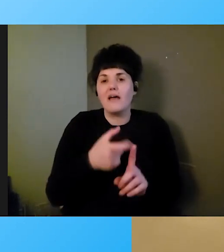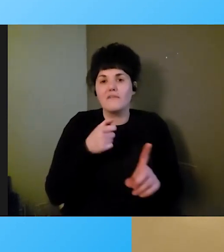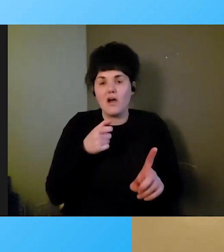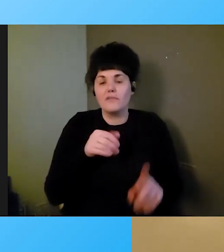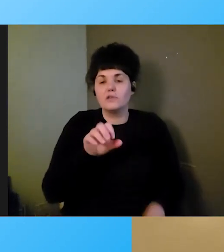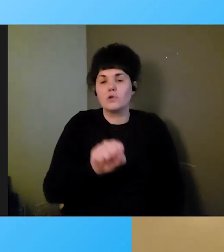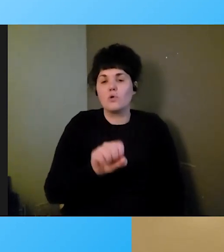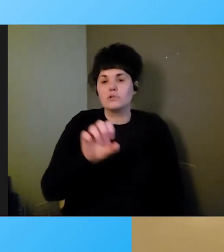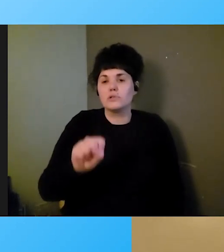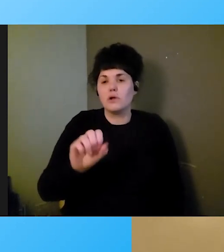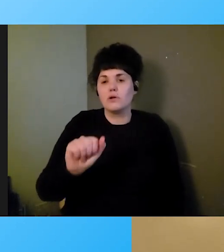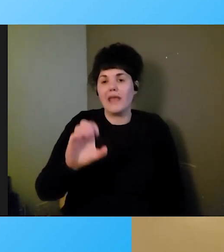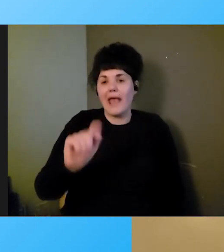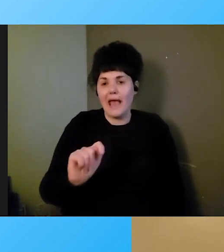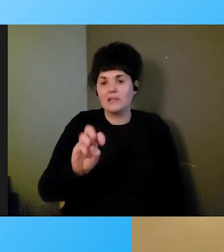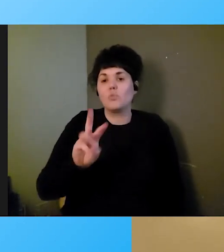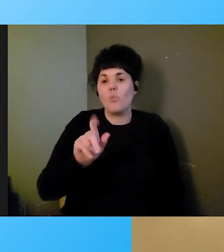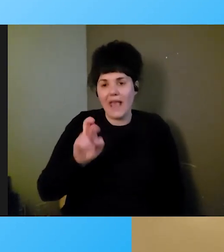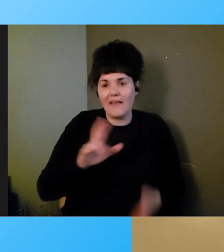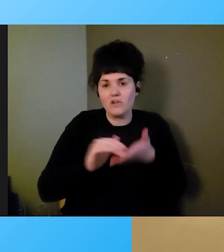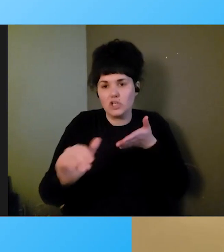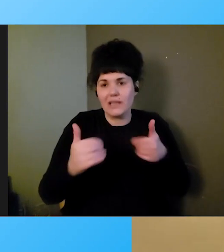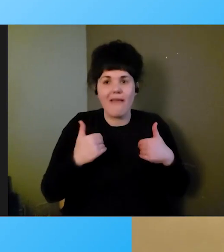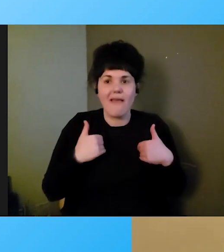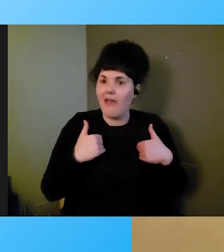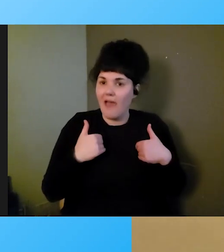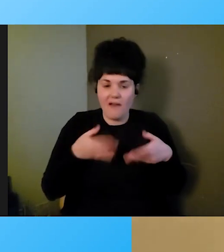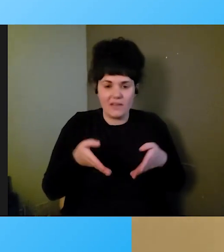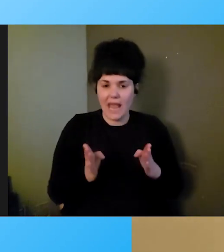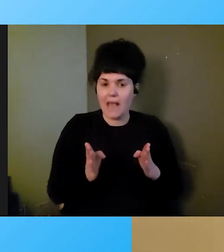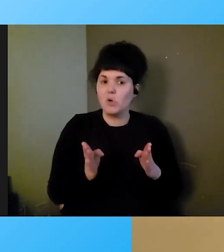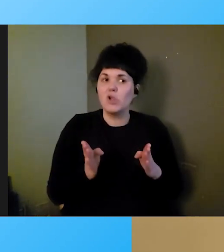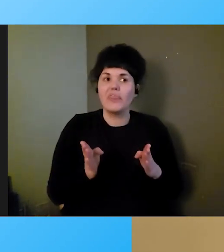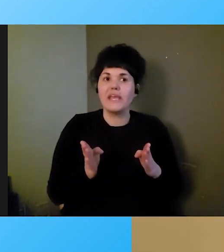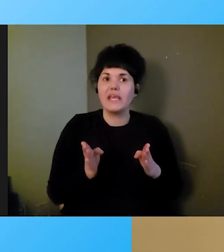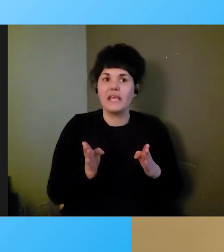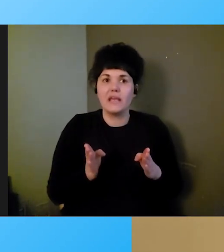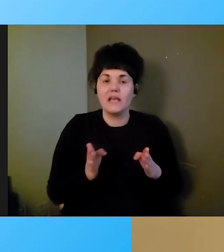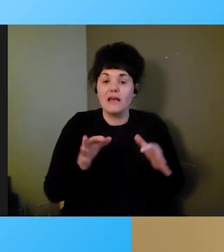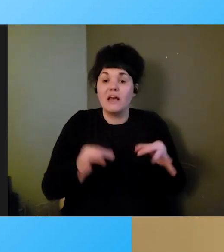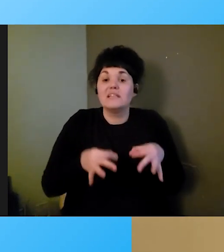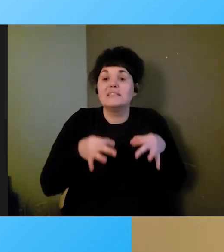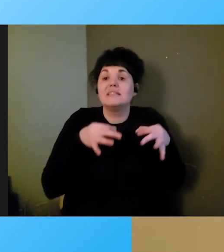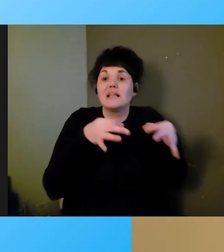Security act waivers have enabled the delay or even